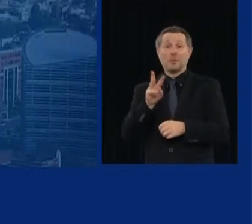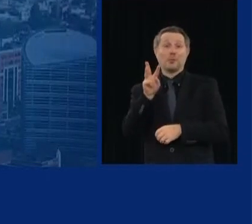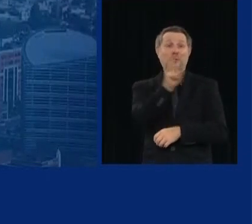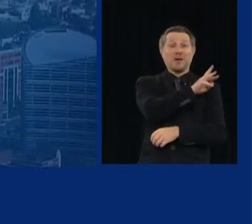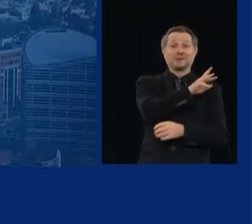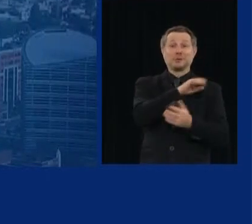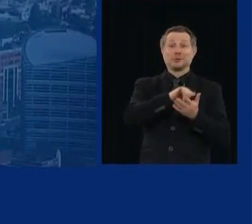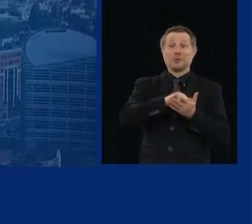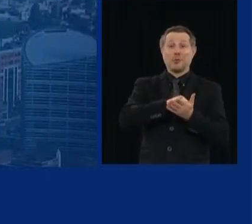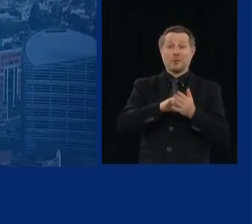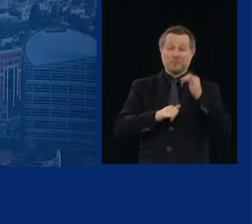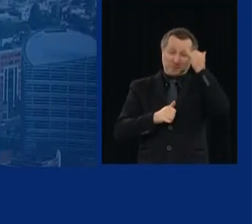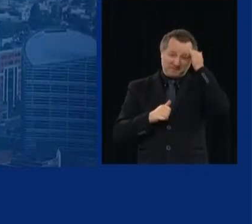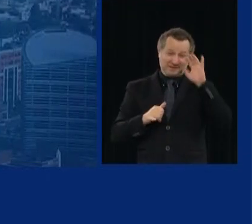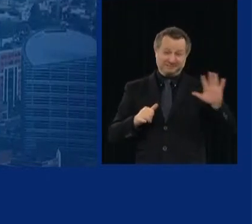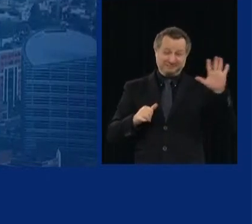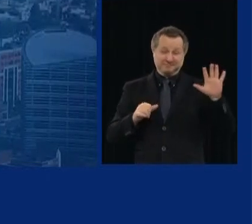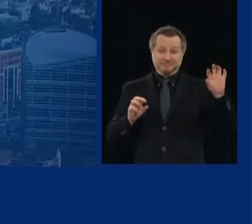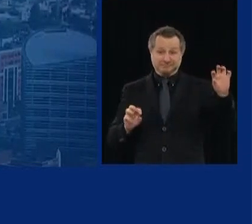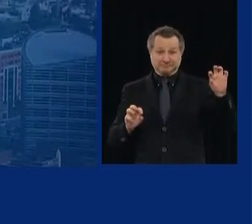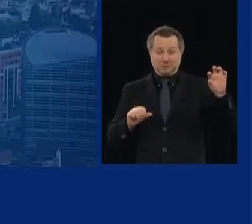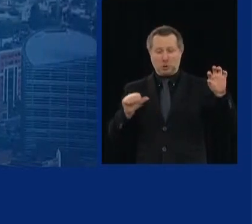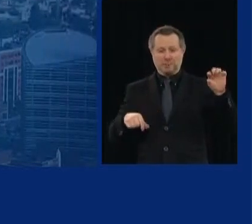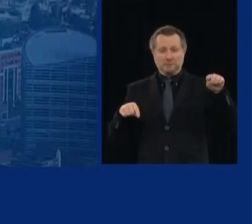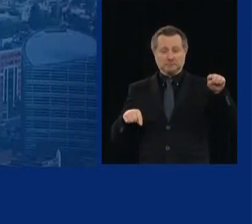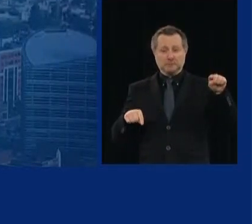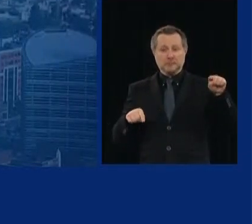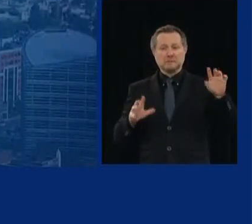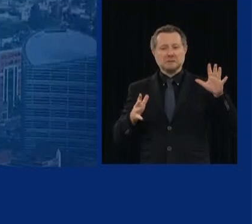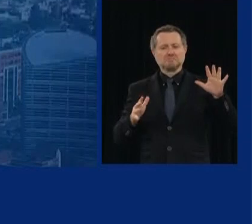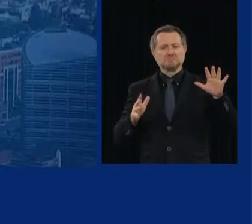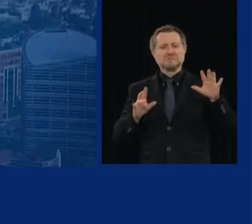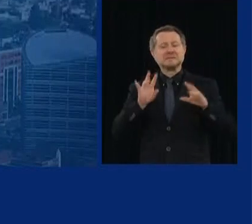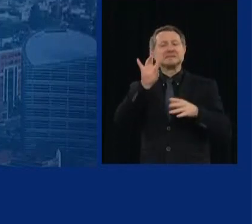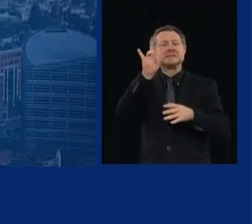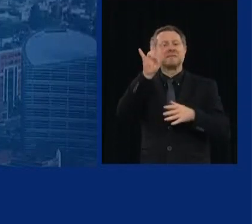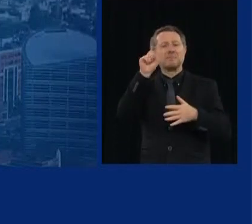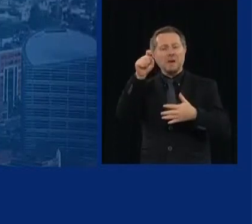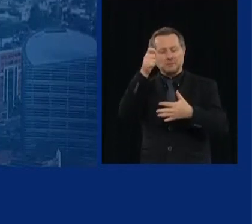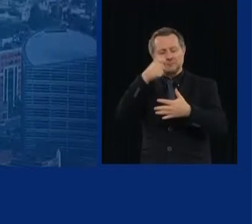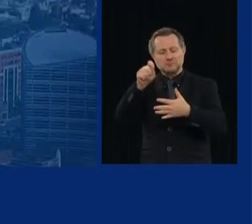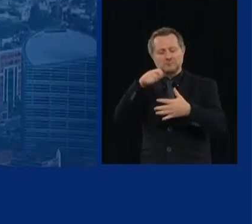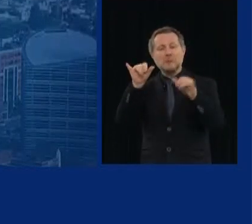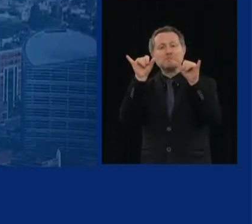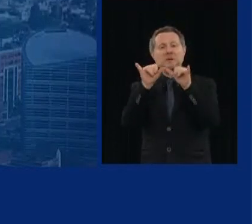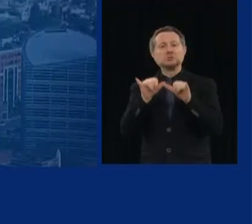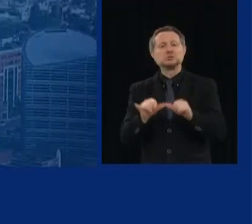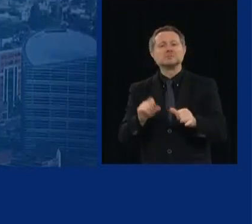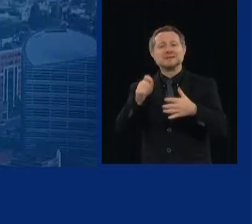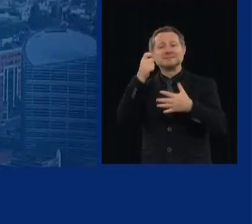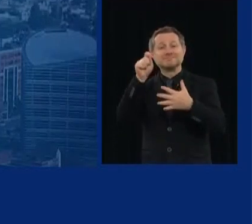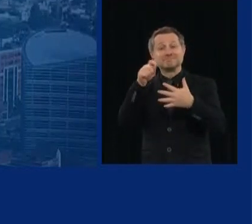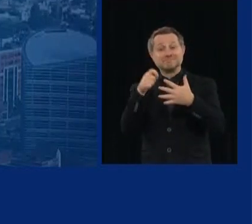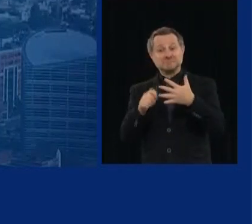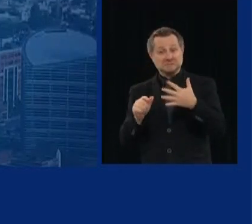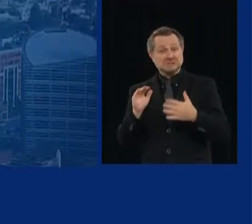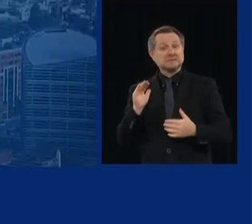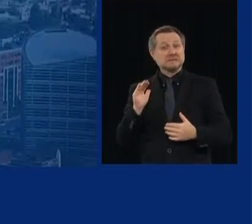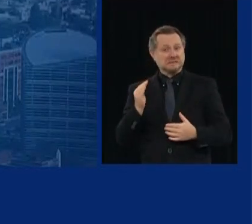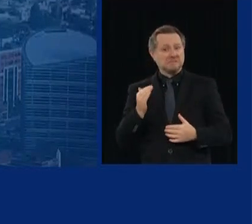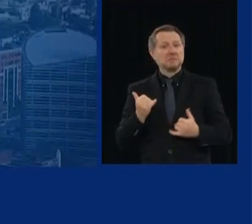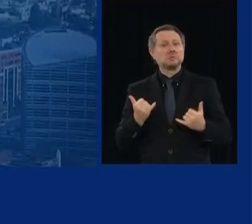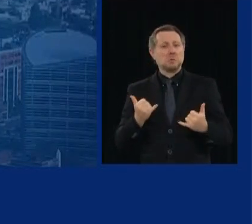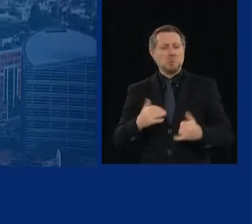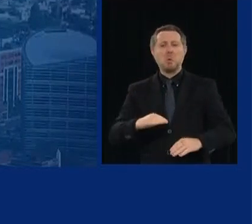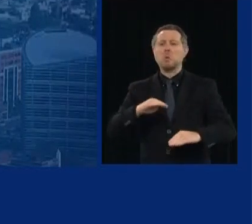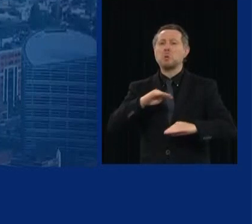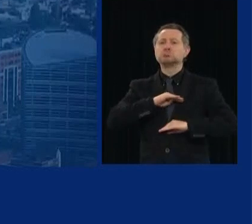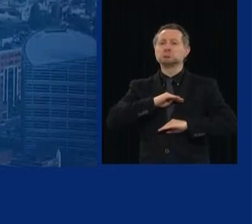A SHIFT IN THE CAPITAL REGION